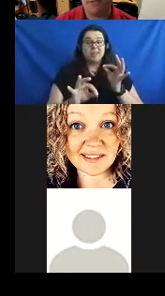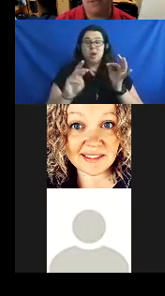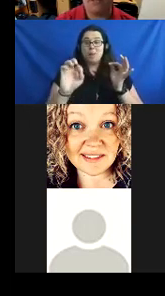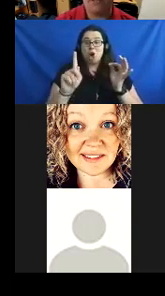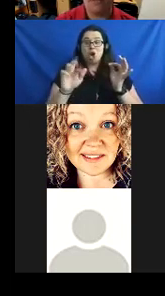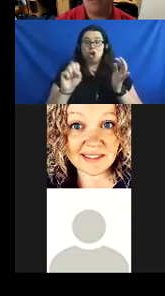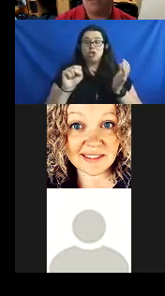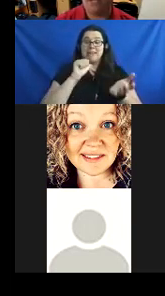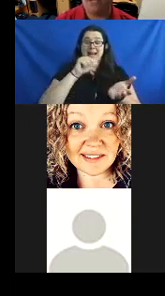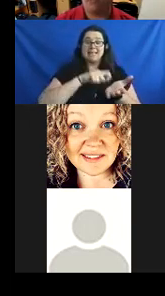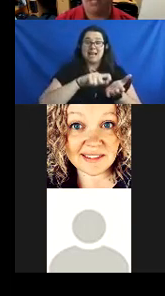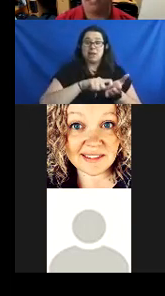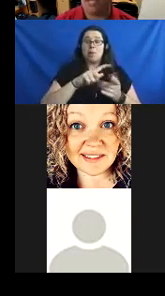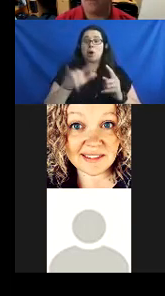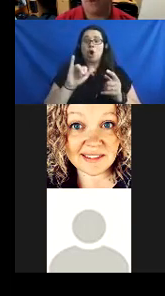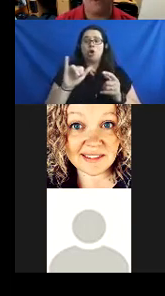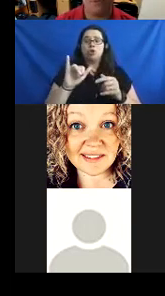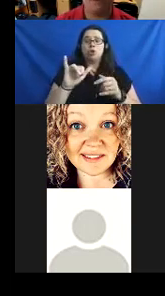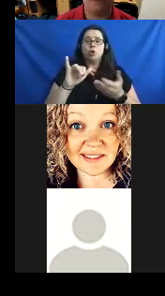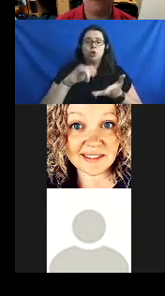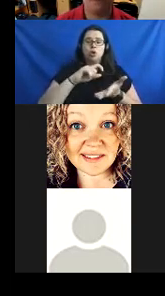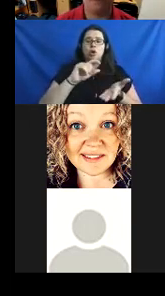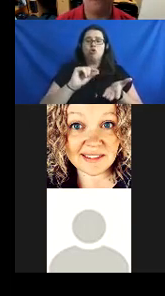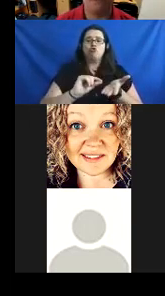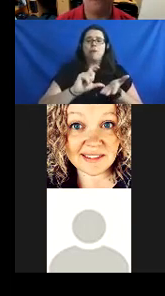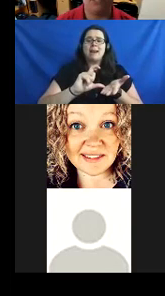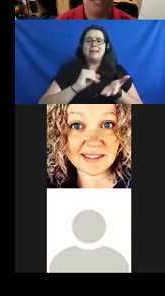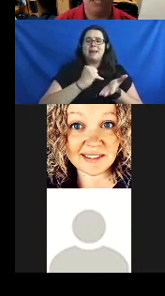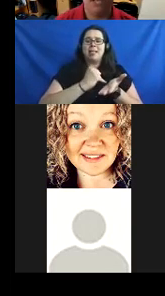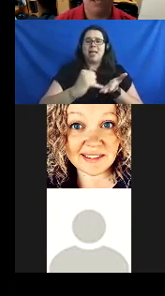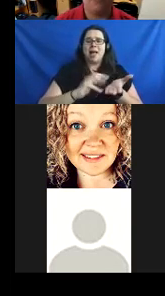BUT IT COULD BE SOMETHING LIKE RAISED LINE MARKERS.